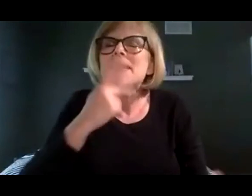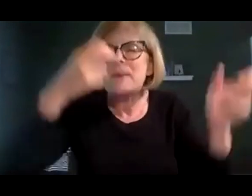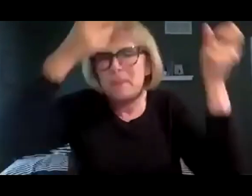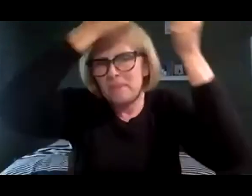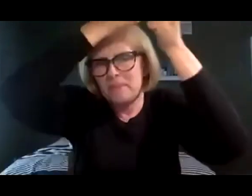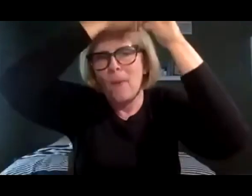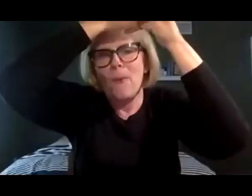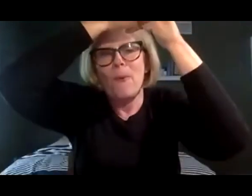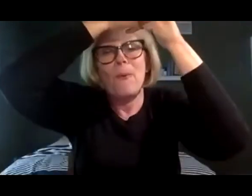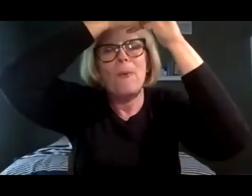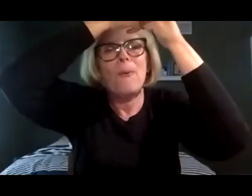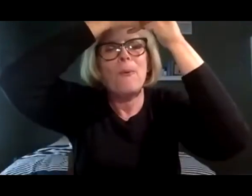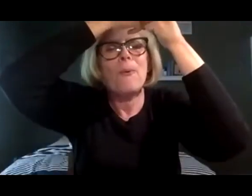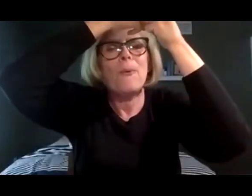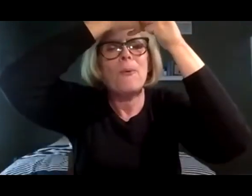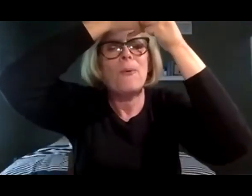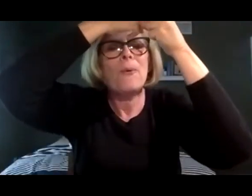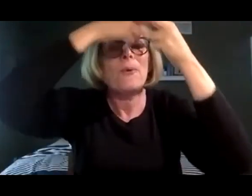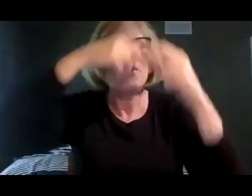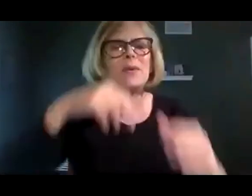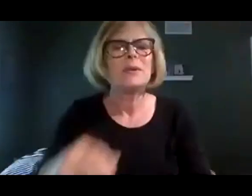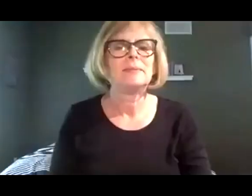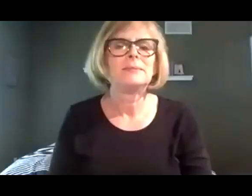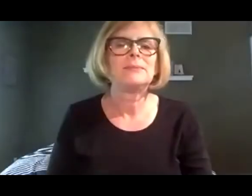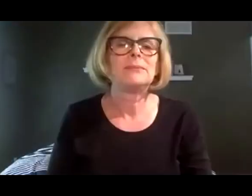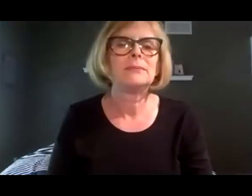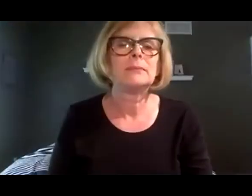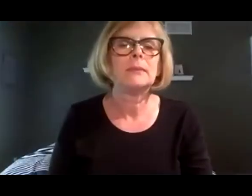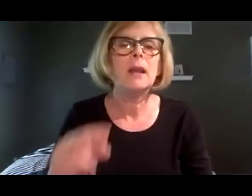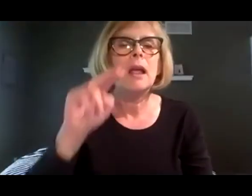and her favorite is a pink bow